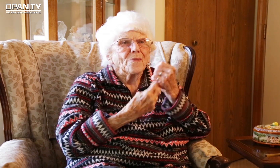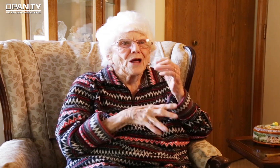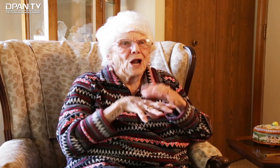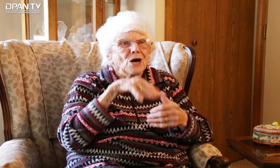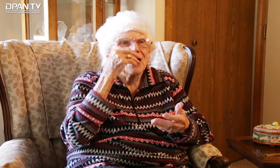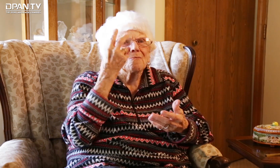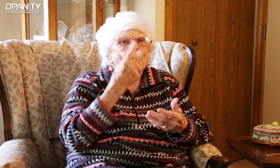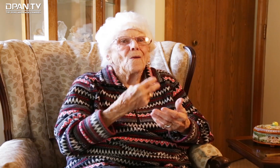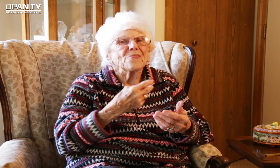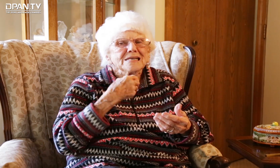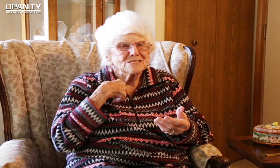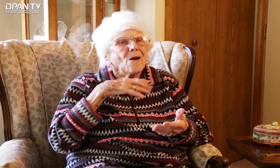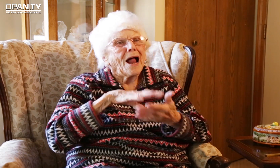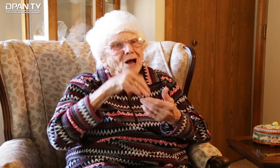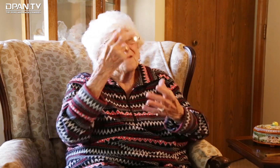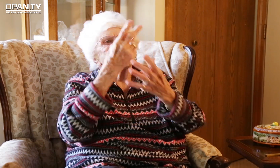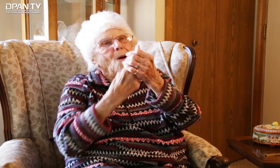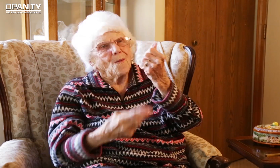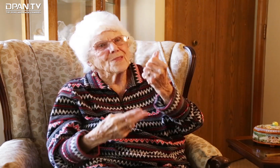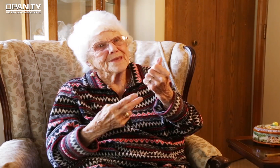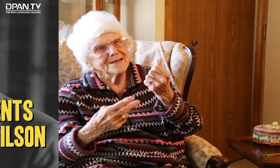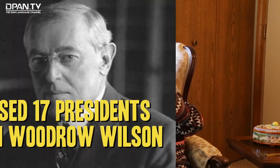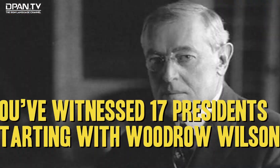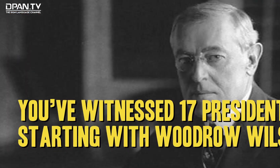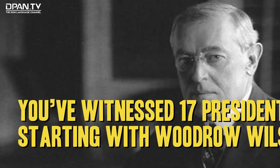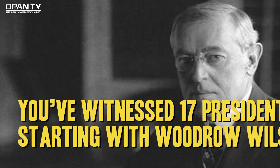It is better to know both languages. I learned both.